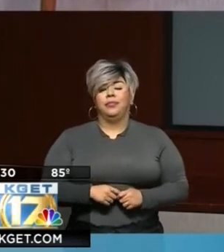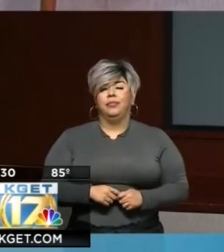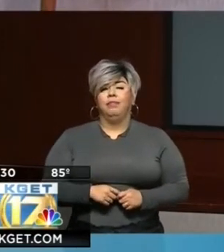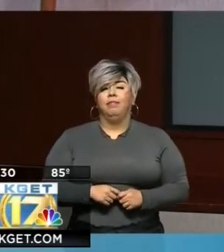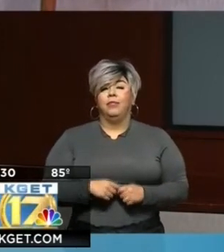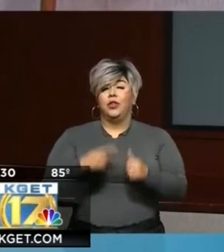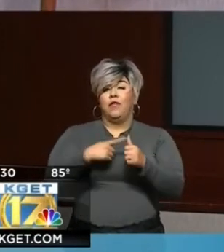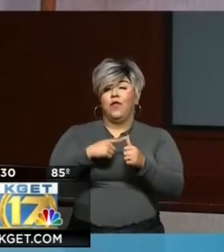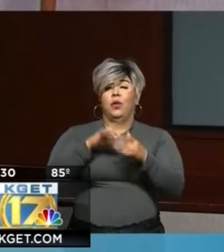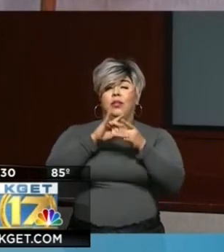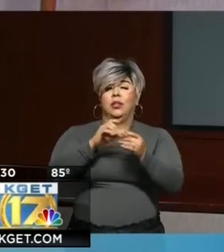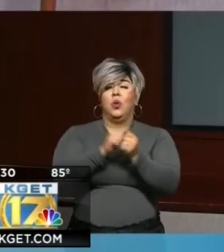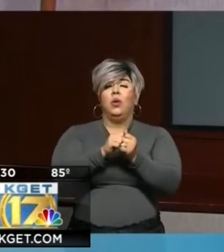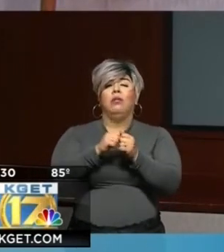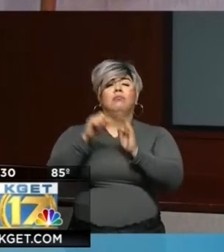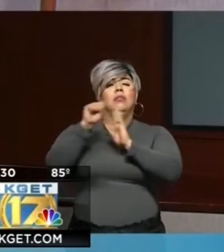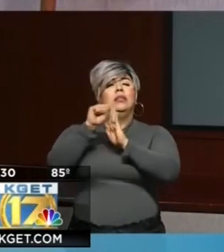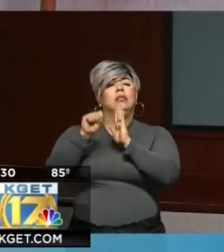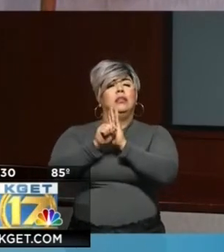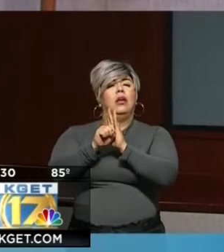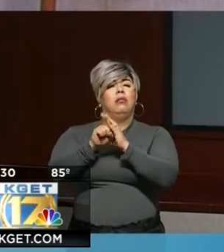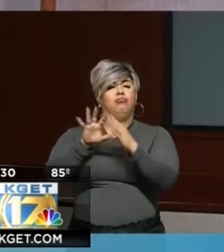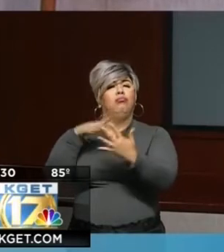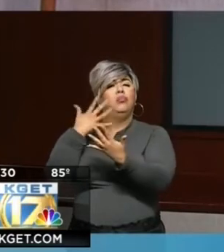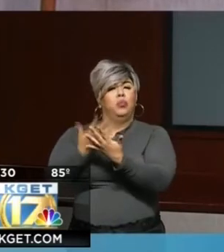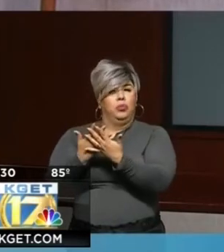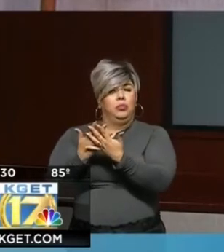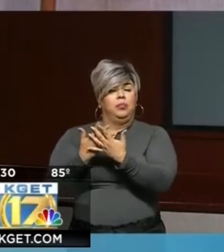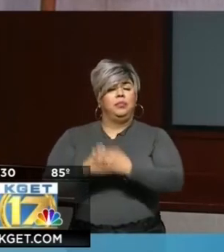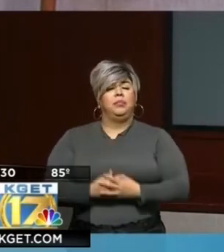I HAVE ACTUALLY TWO QUESTIONS. I HOPE I CAN ASK.